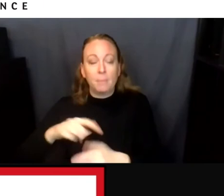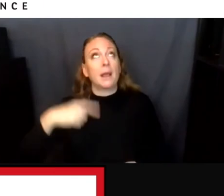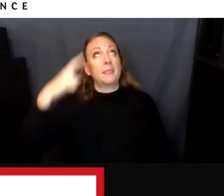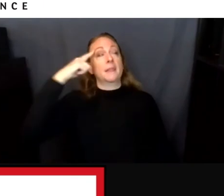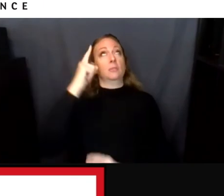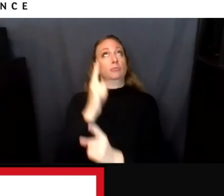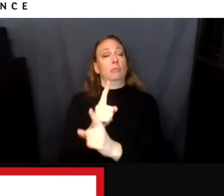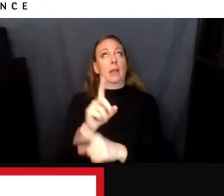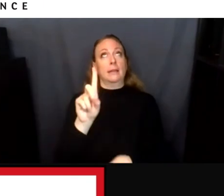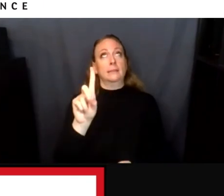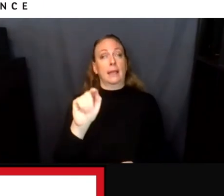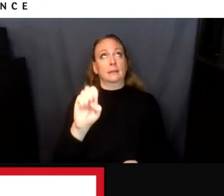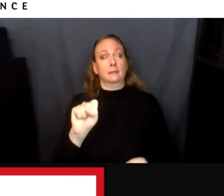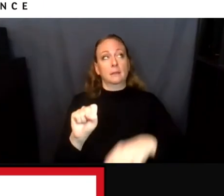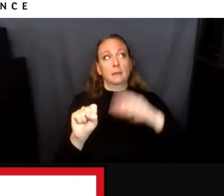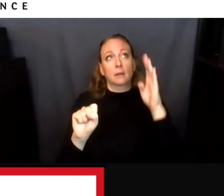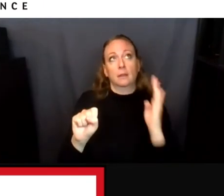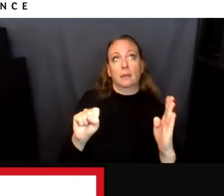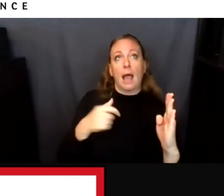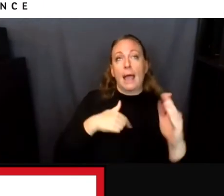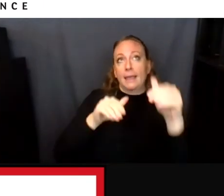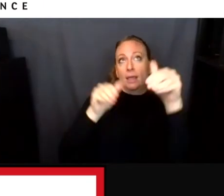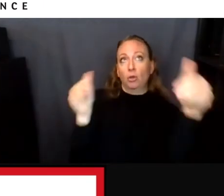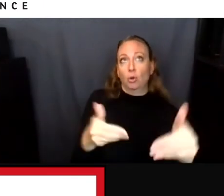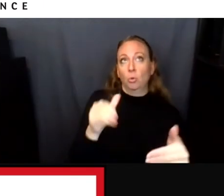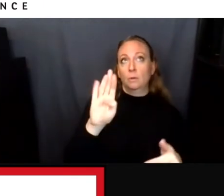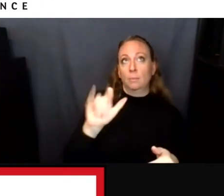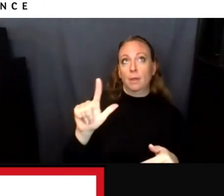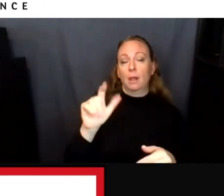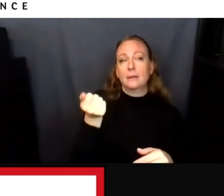introduced it in late '86